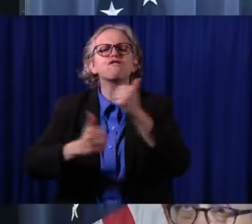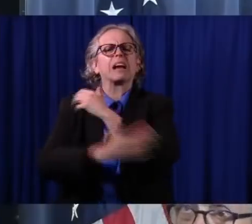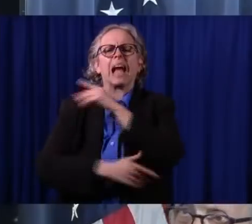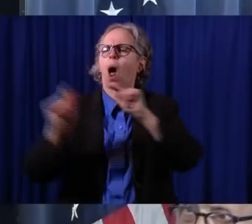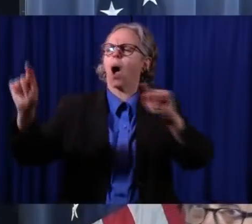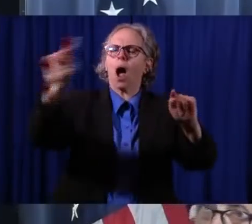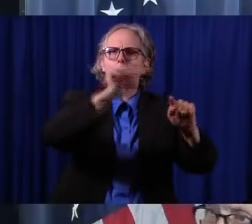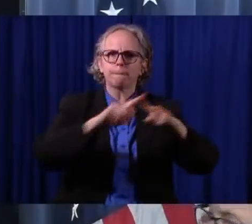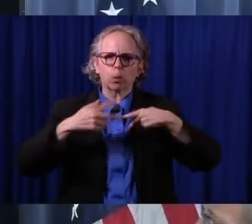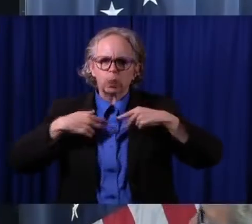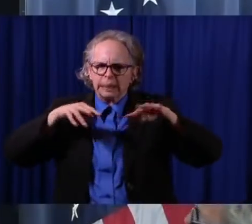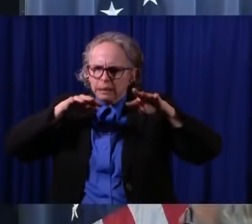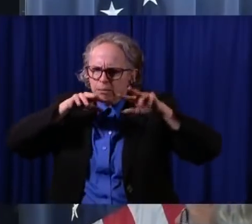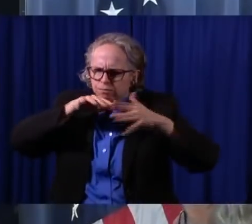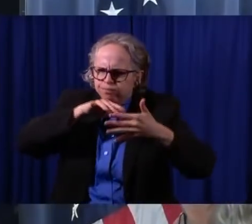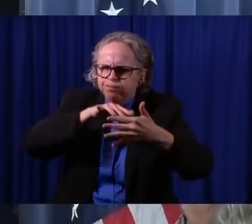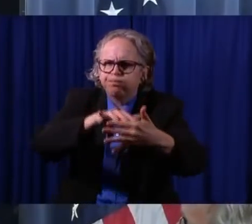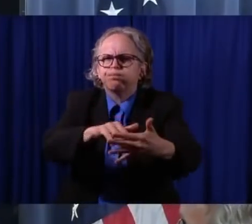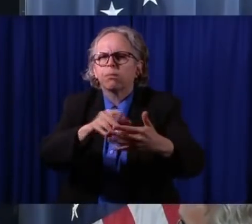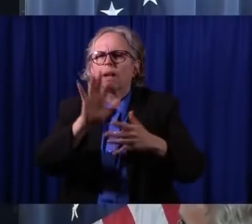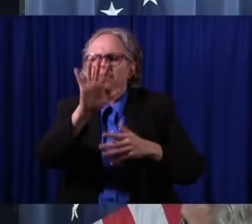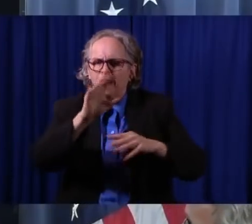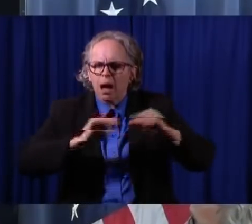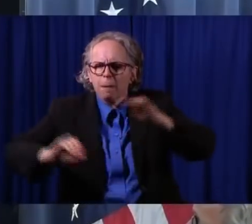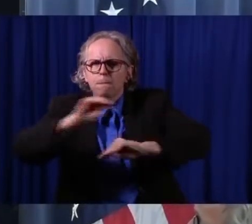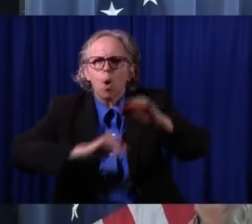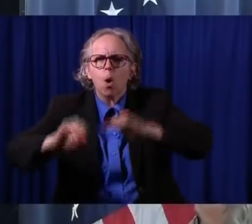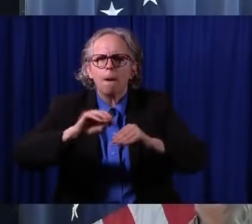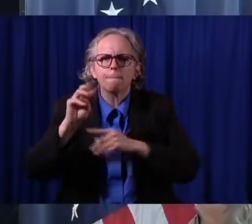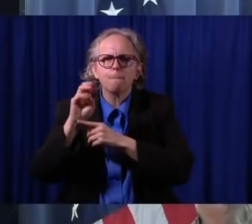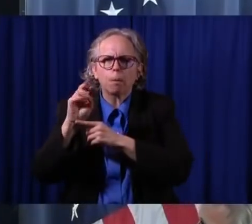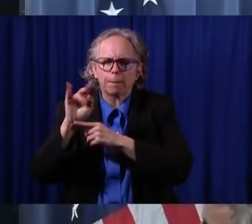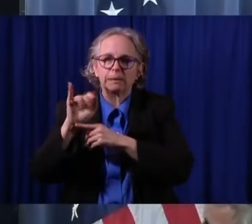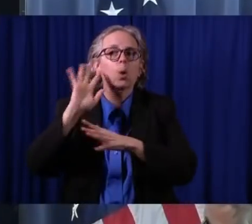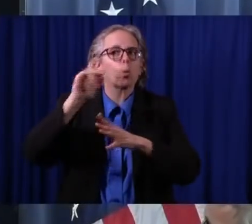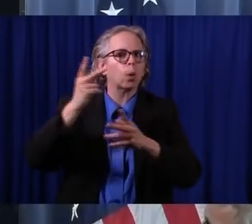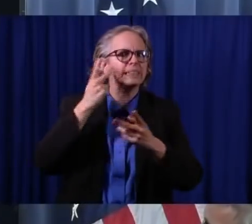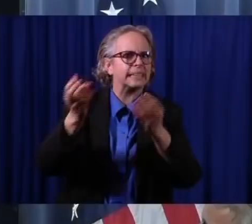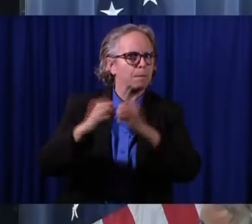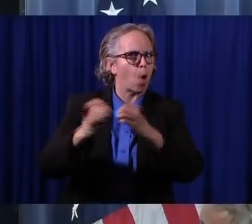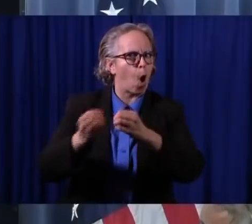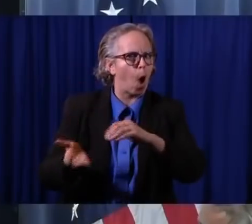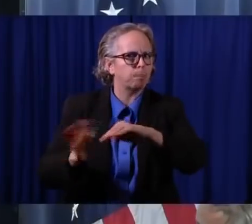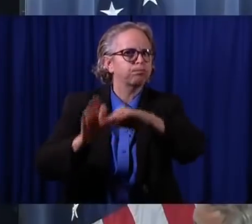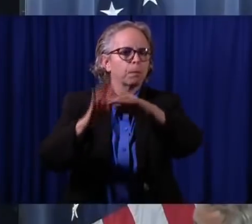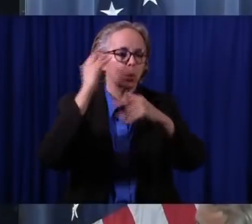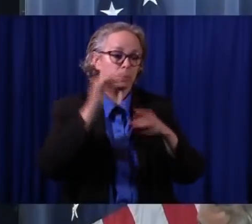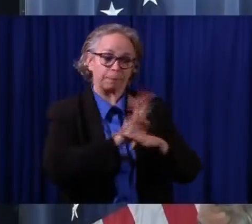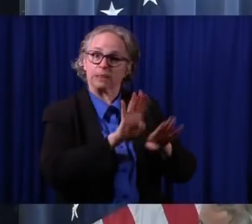IS NOT UNIQUE TO MONTGOMERY COUNTY. YOU WOULD SEE THIS TO SOME DEGREE IF YOU DID ANY